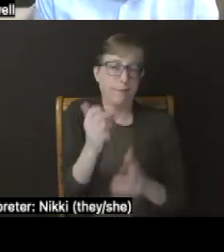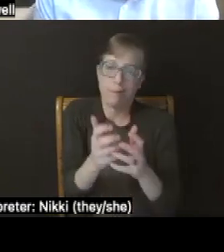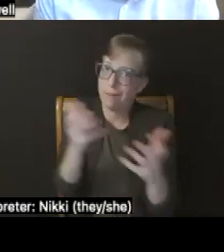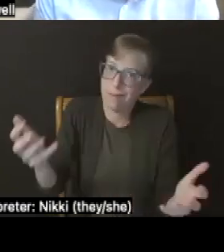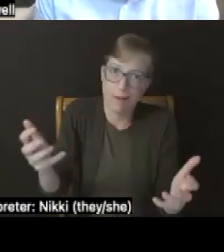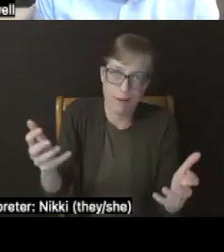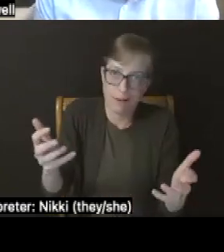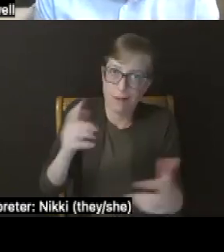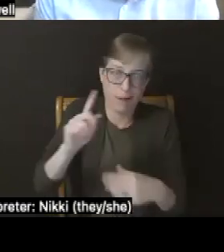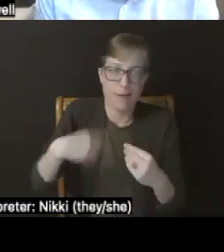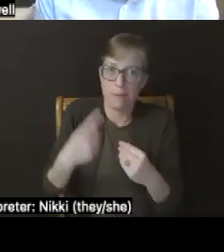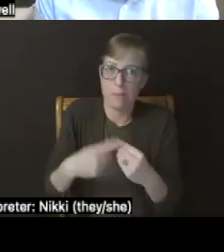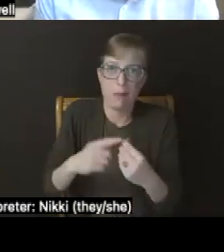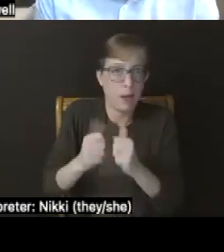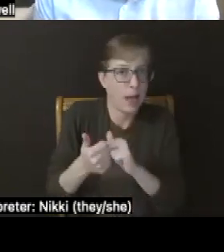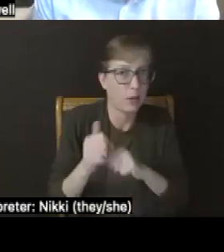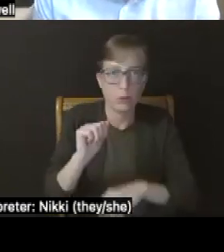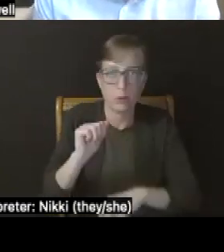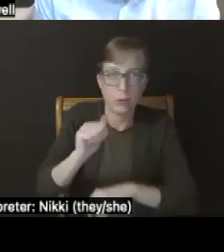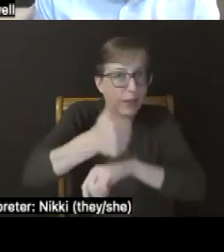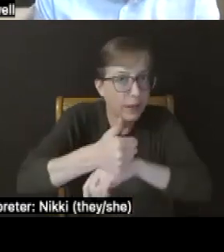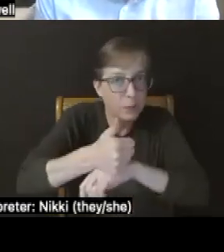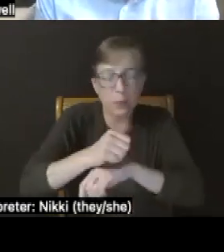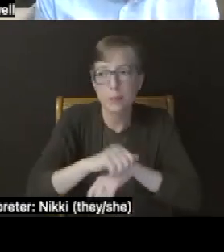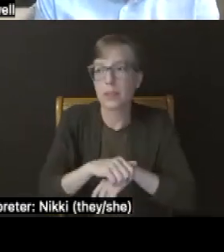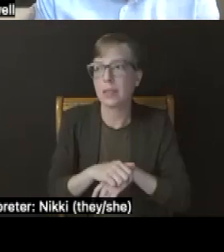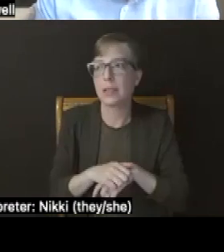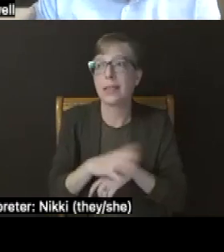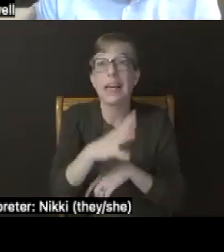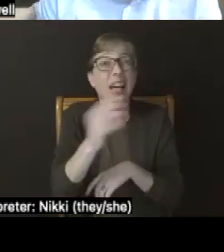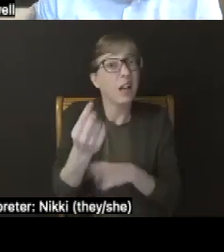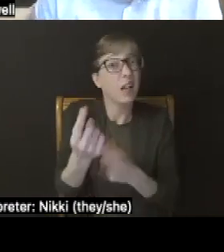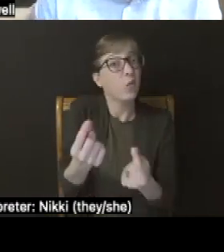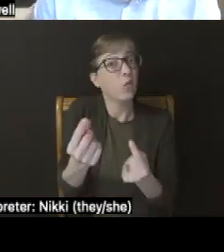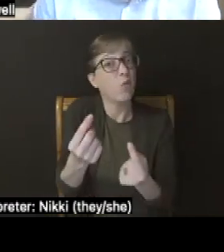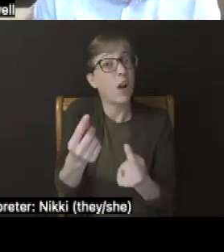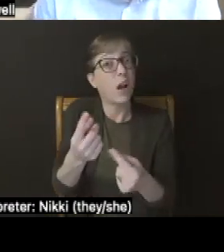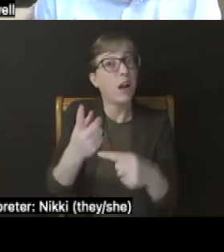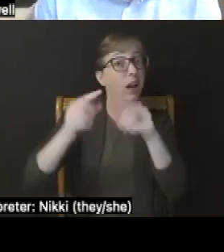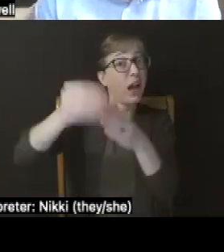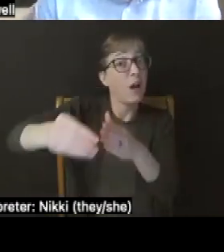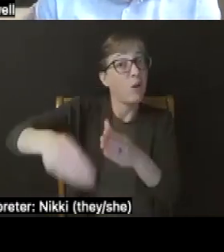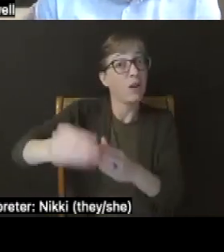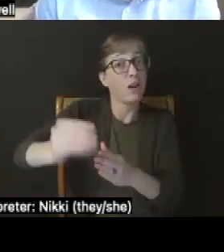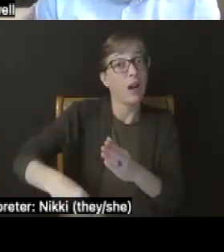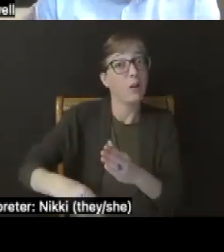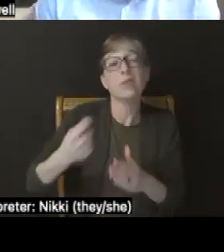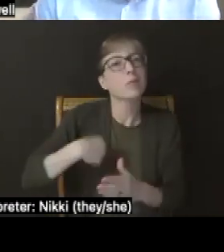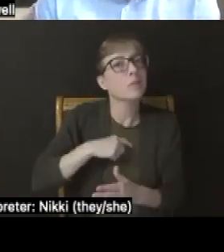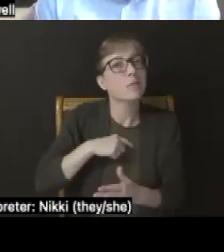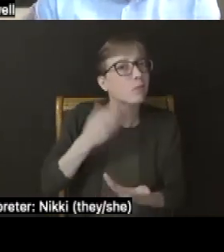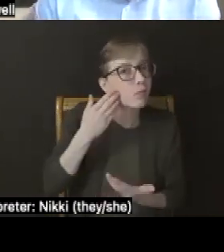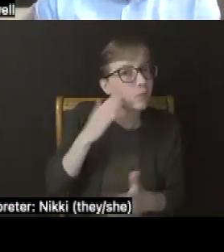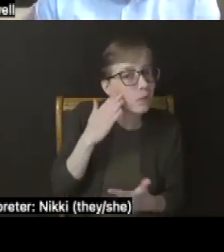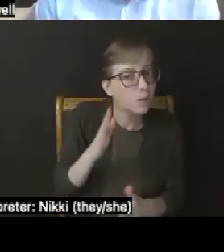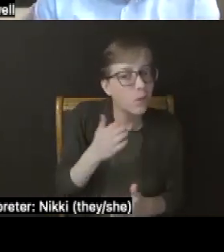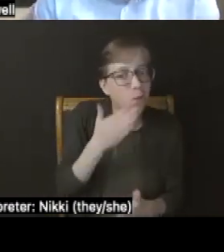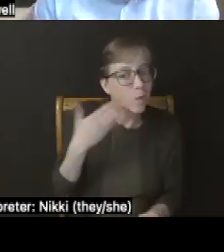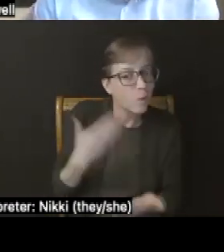centered planning and the outcomes of person centered planning. I'm going to highlight some studies that our Center has done and